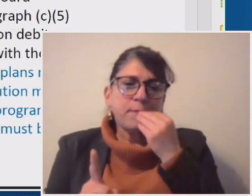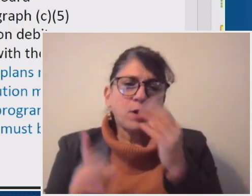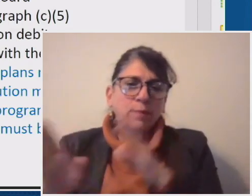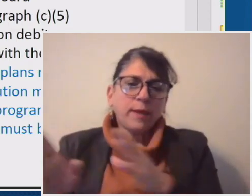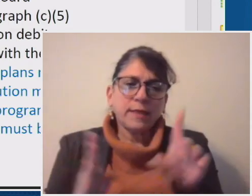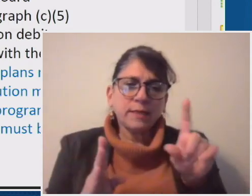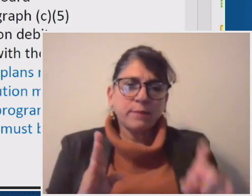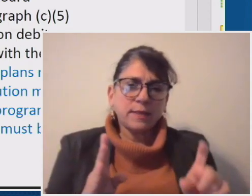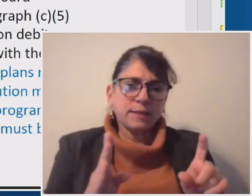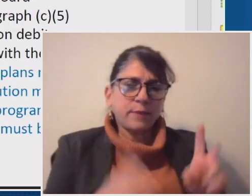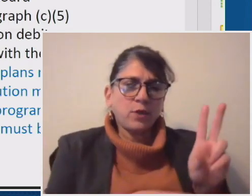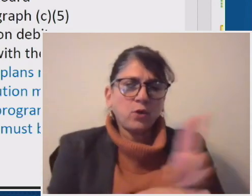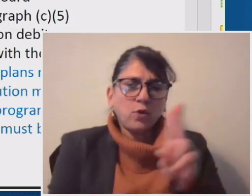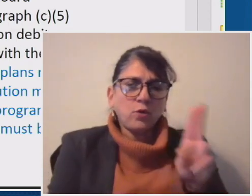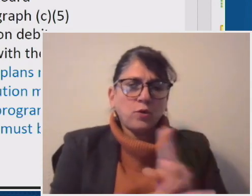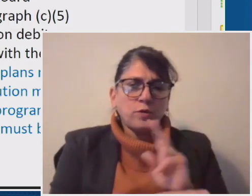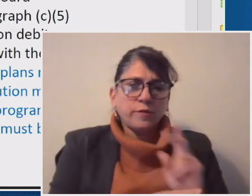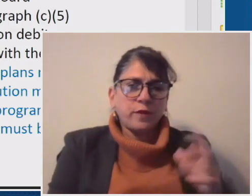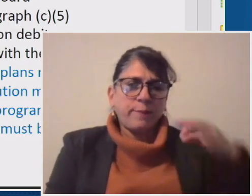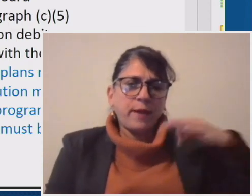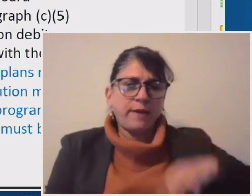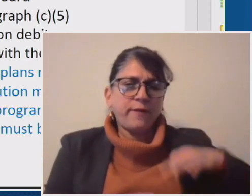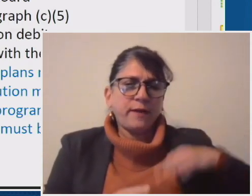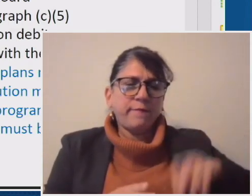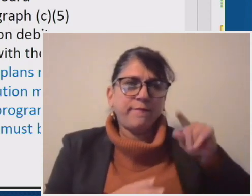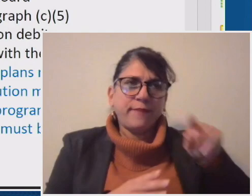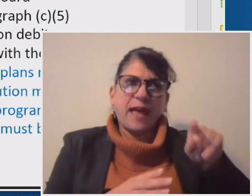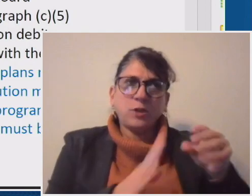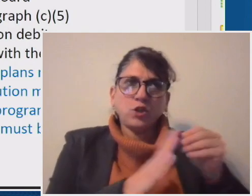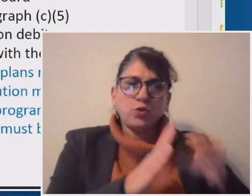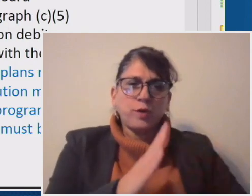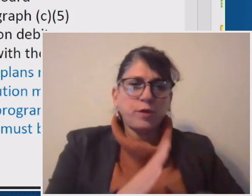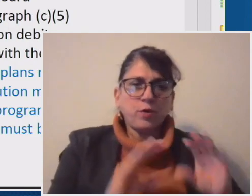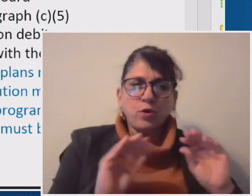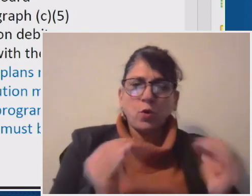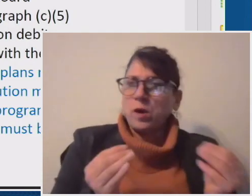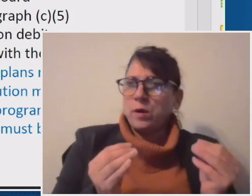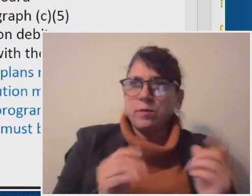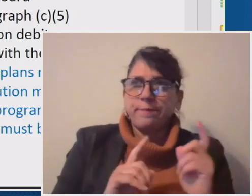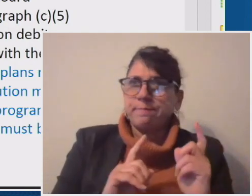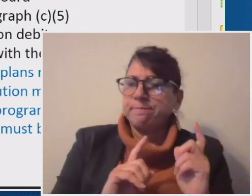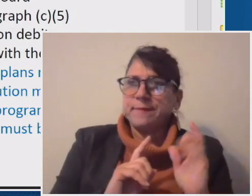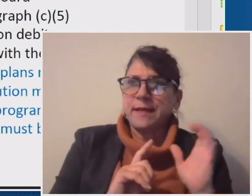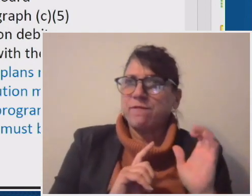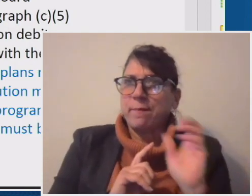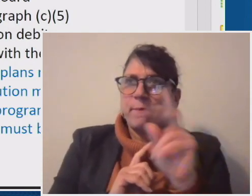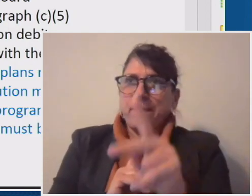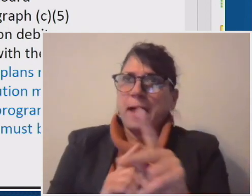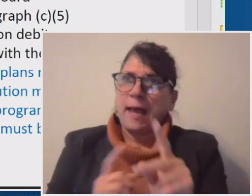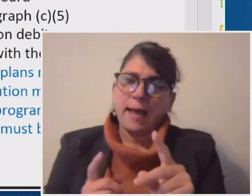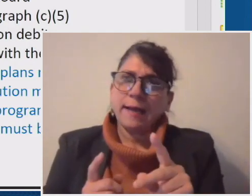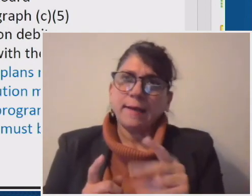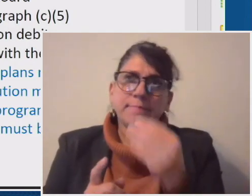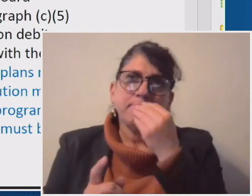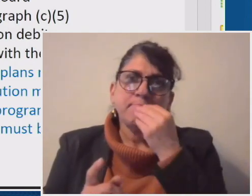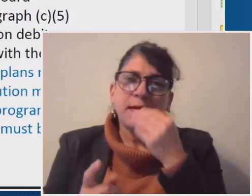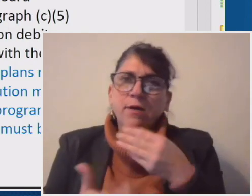No institution may retain unused meal plan funds that were paid for with Title IV program funds, and any remaining balance